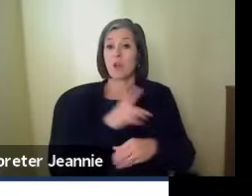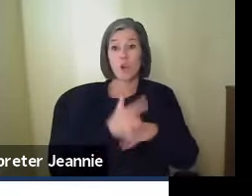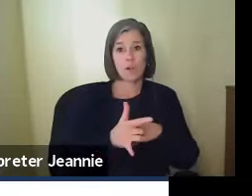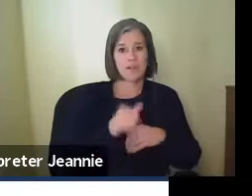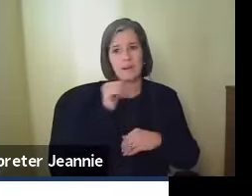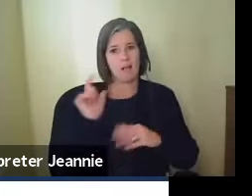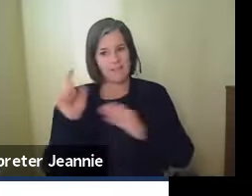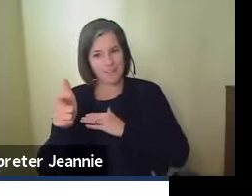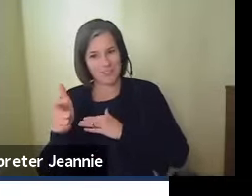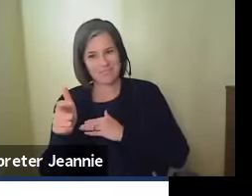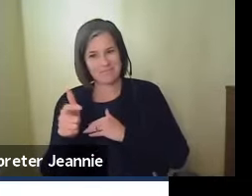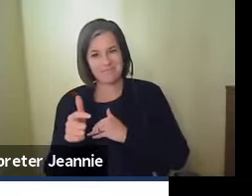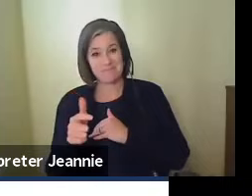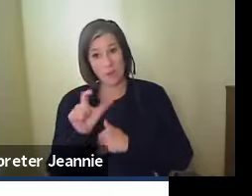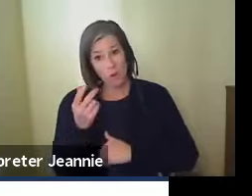Thank you.